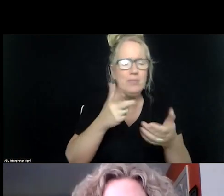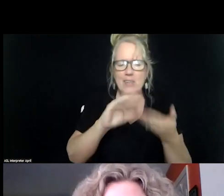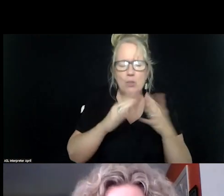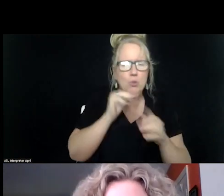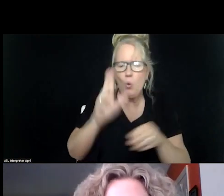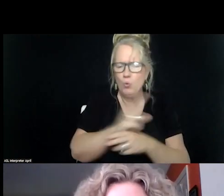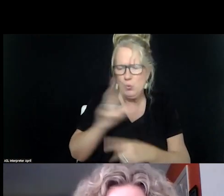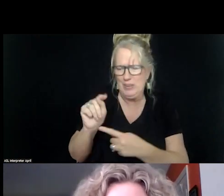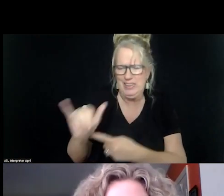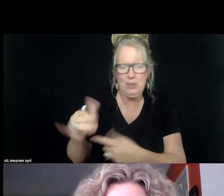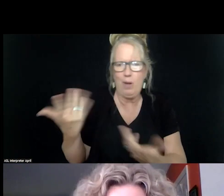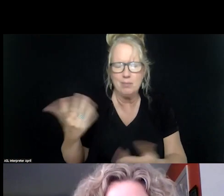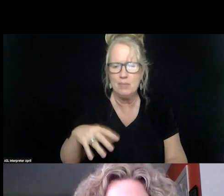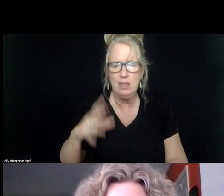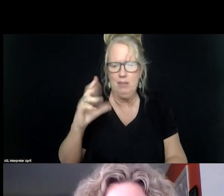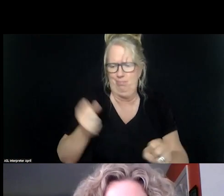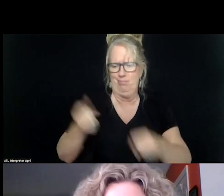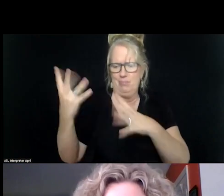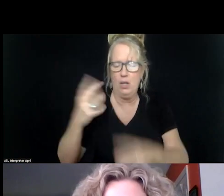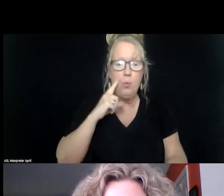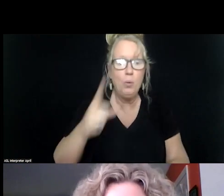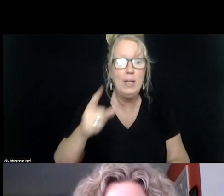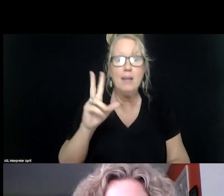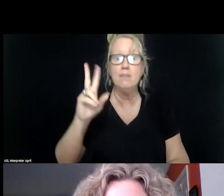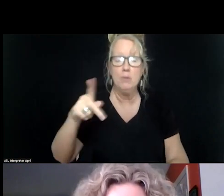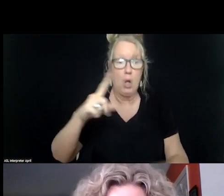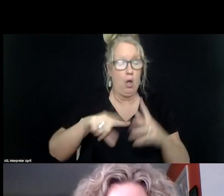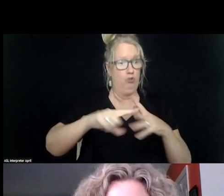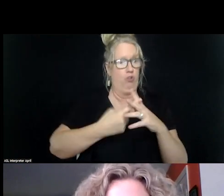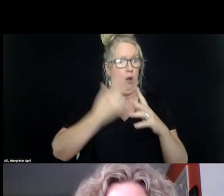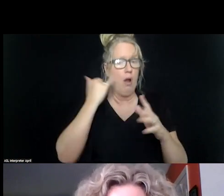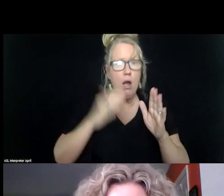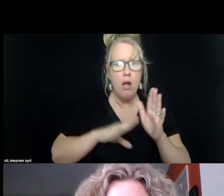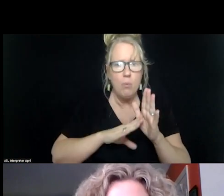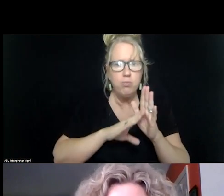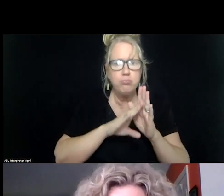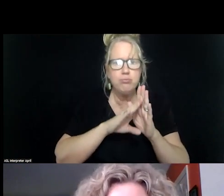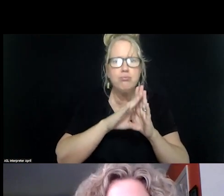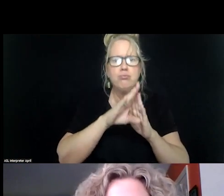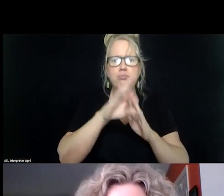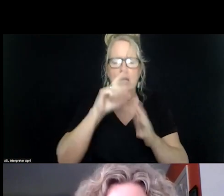WHEN VIDEO PHONE LAUNCHED, WE SAW THE CONTACTS GO UP IN THE FIRST EIGHT MONTHS OF SERVICE.